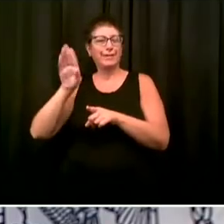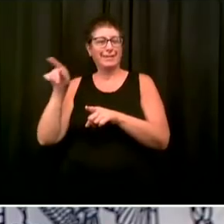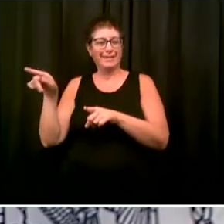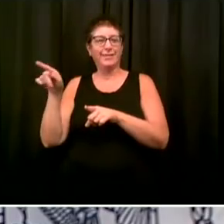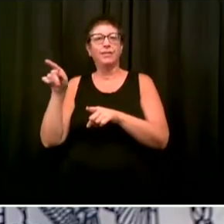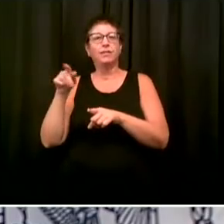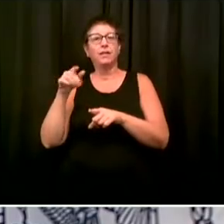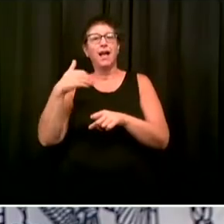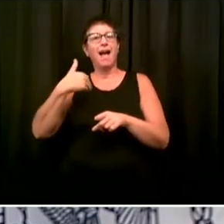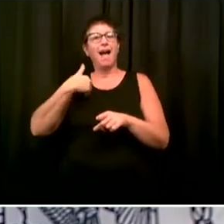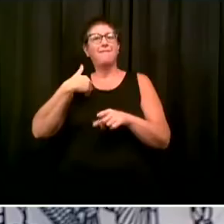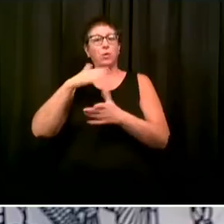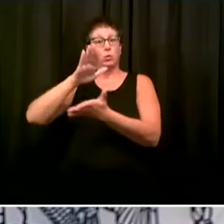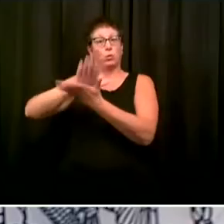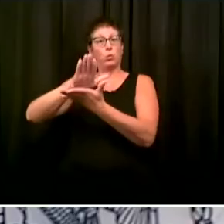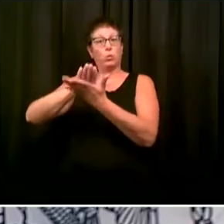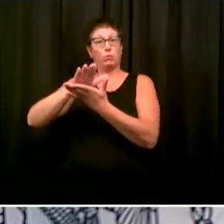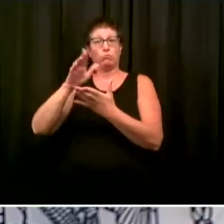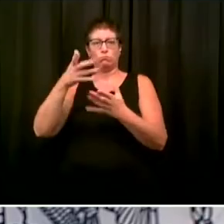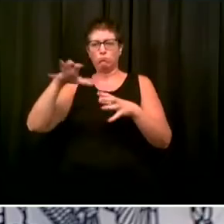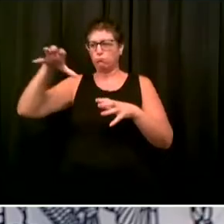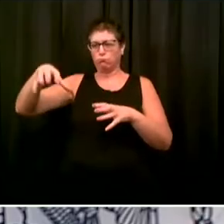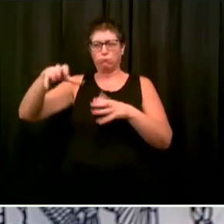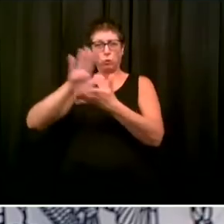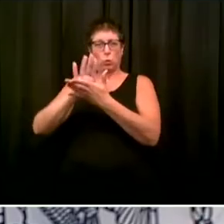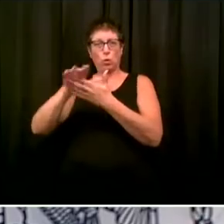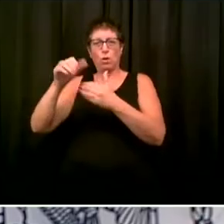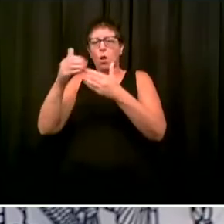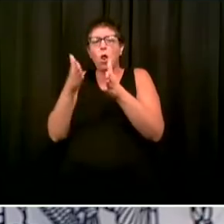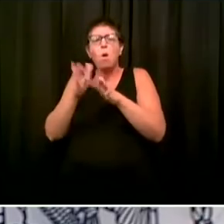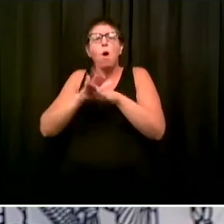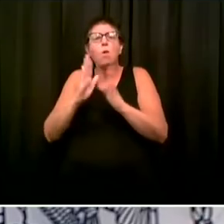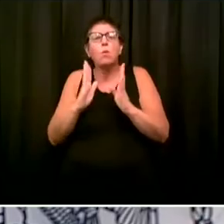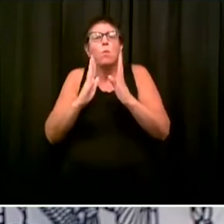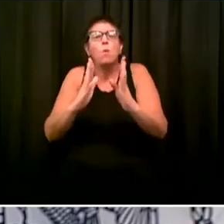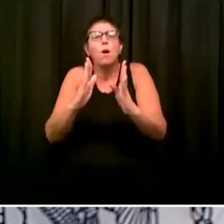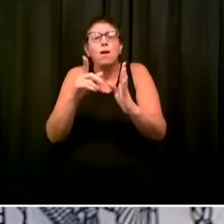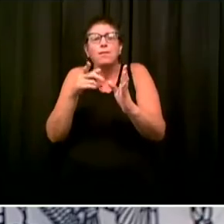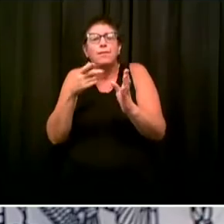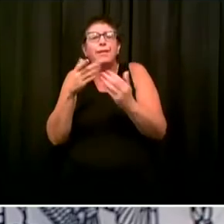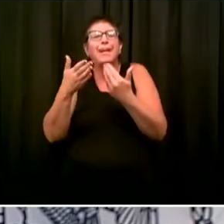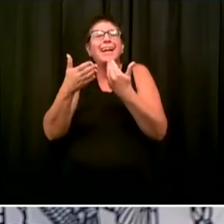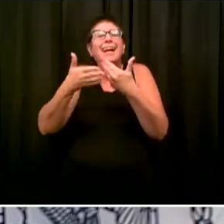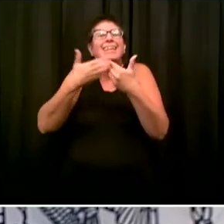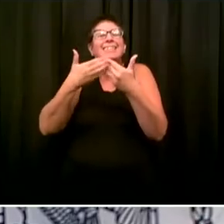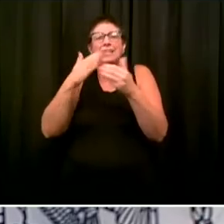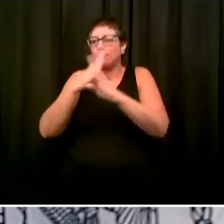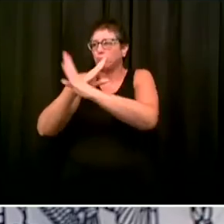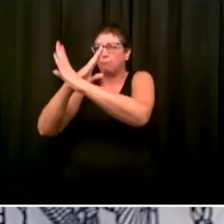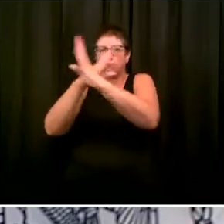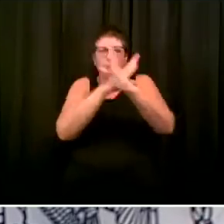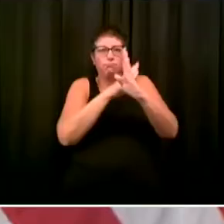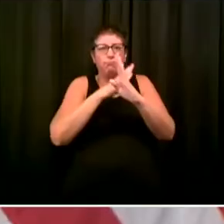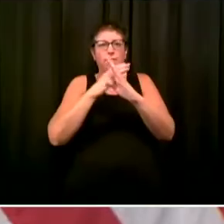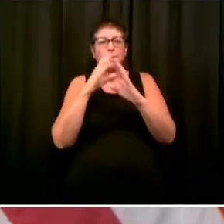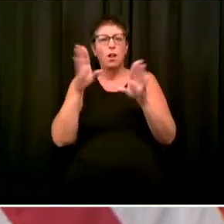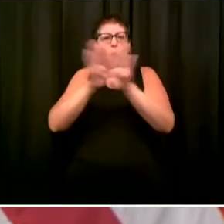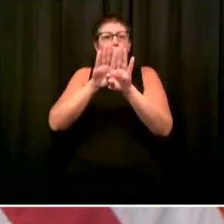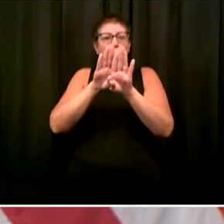OCN AROL RSTEET IN